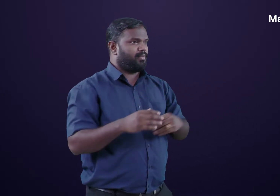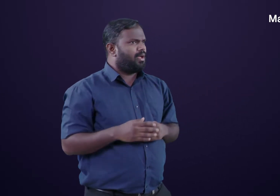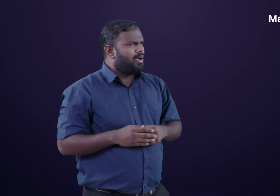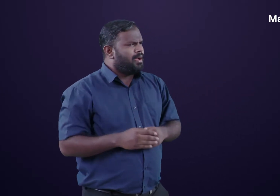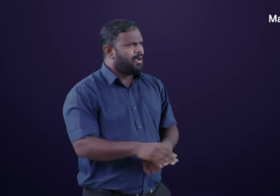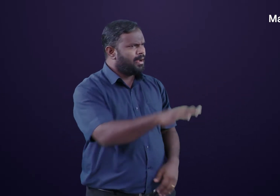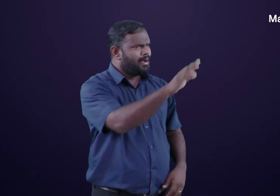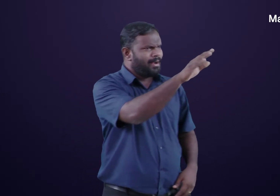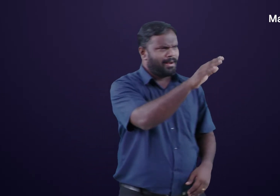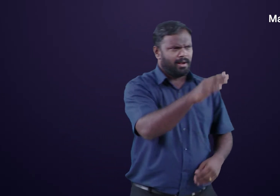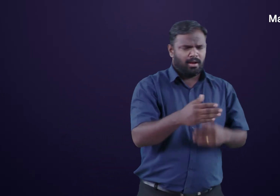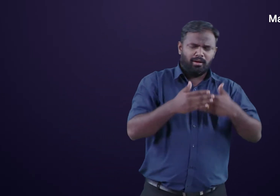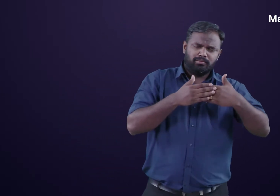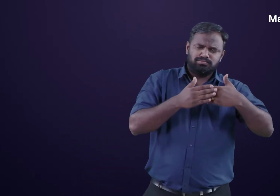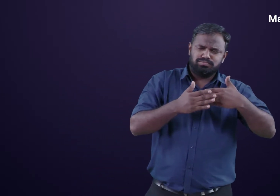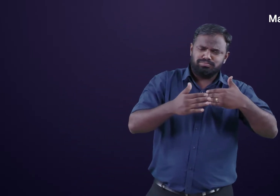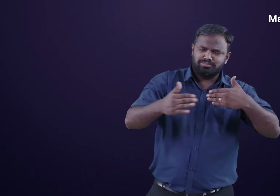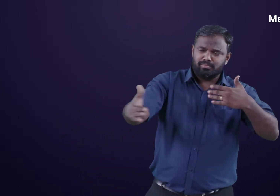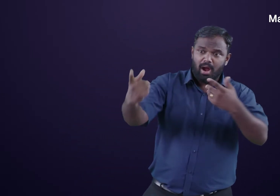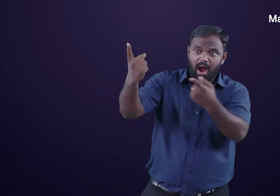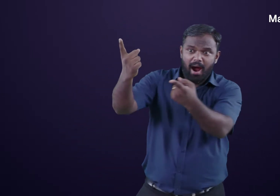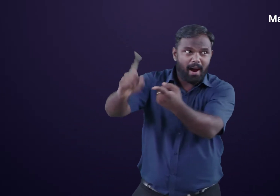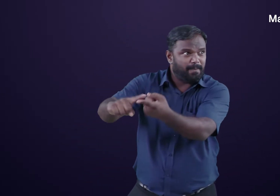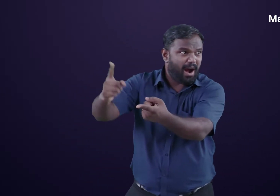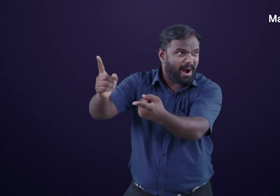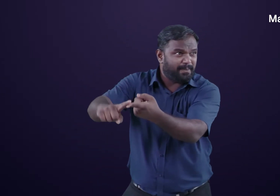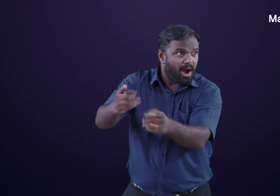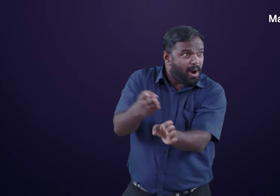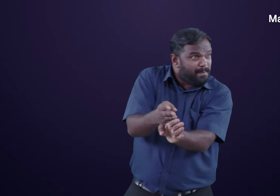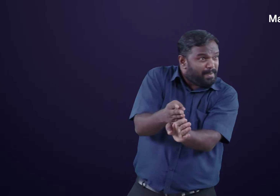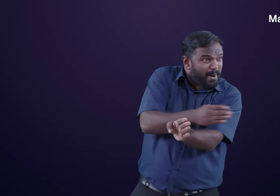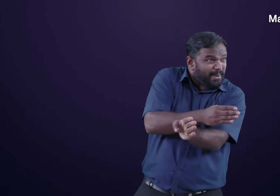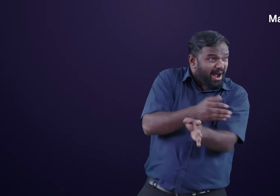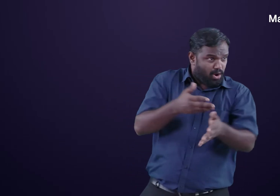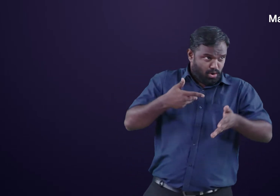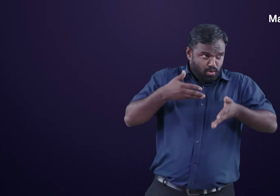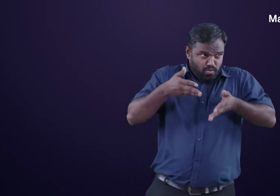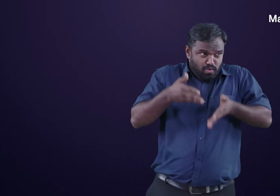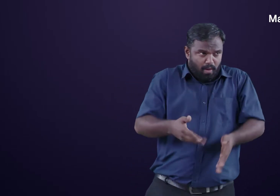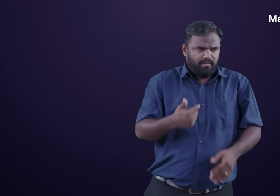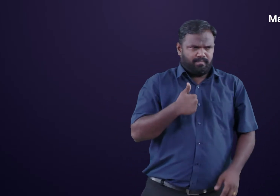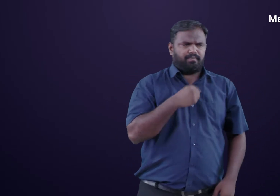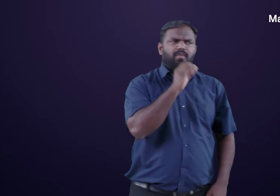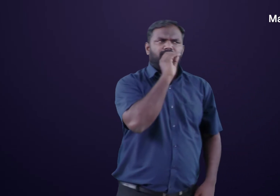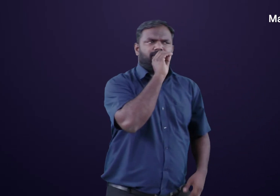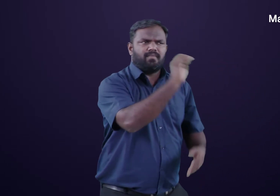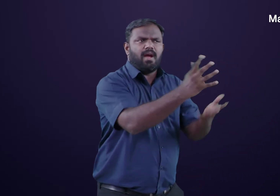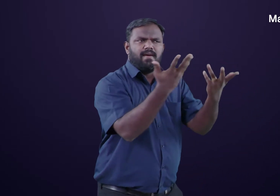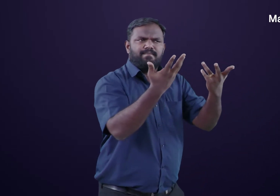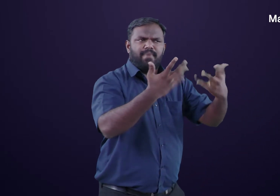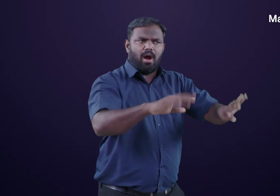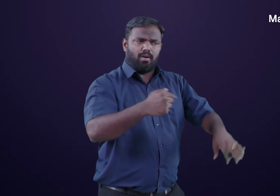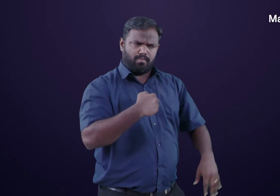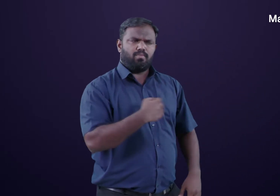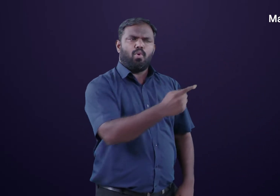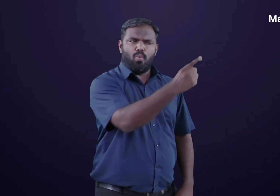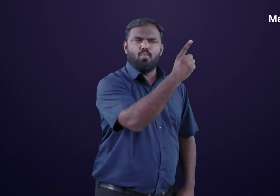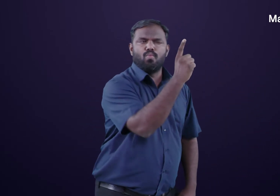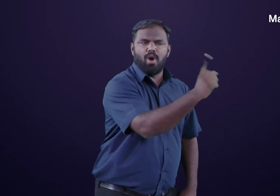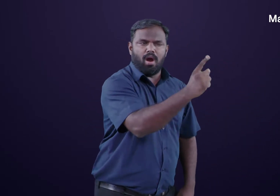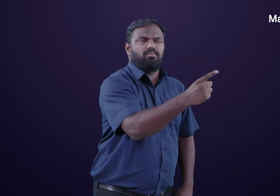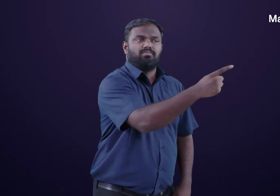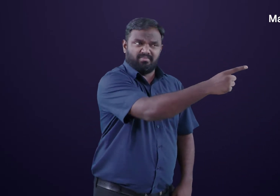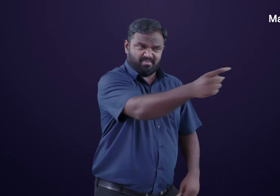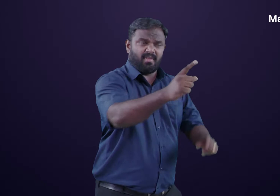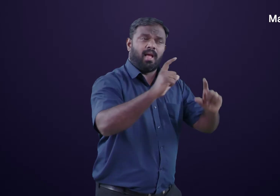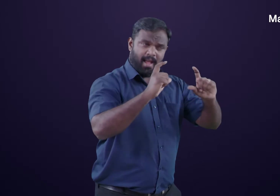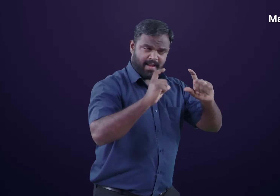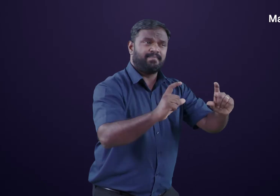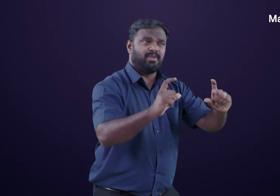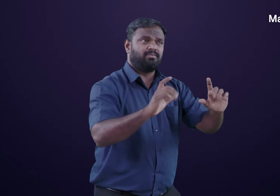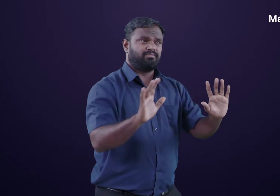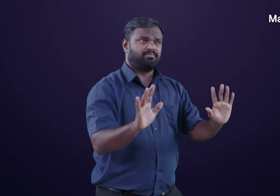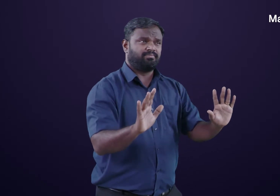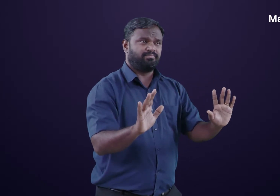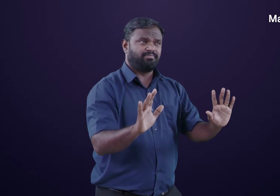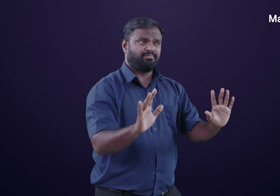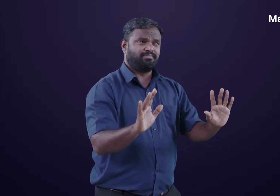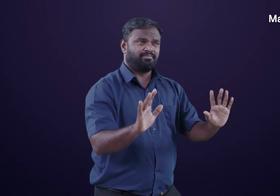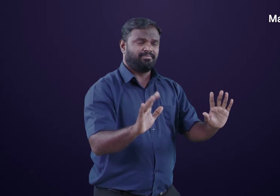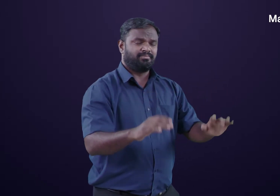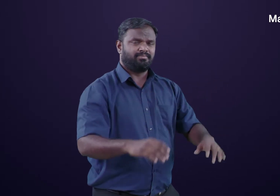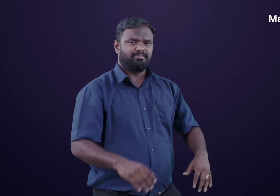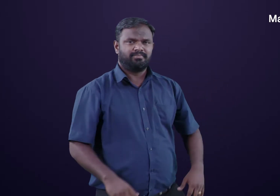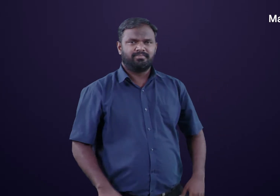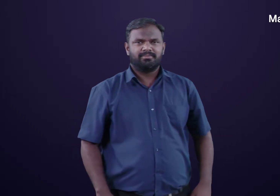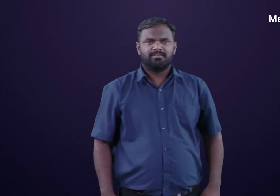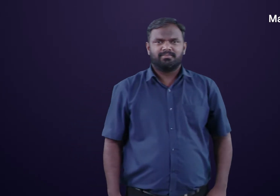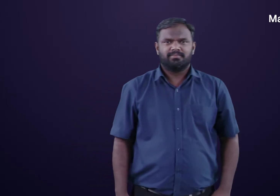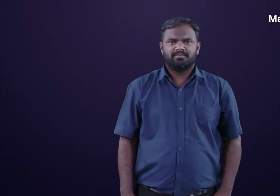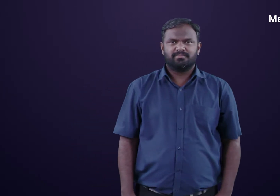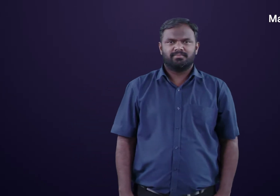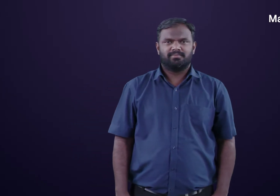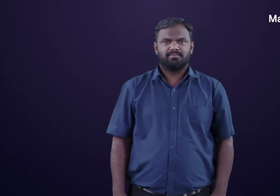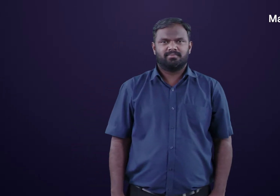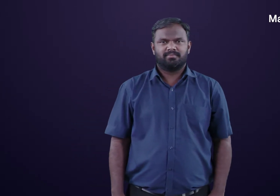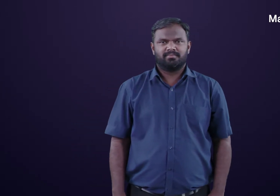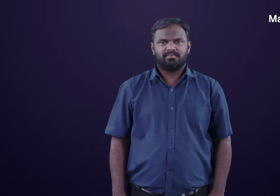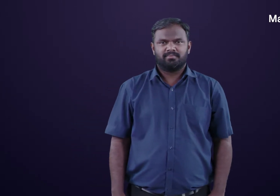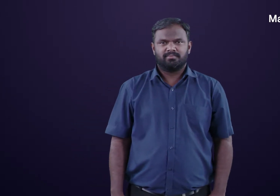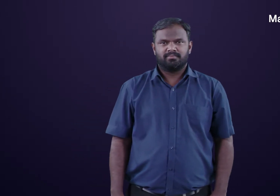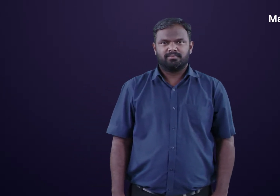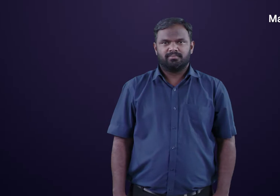So be careful. Now I have warned you about all this before it happens.